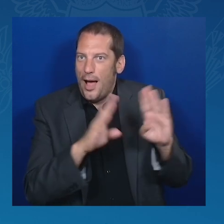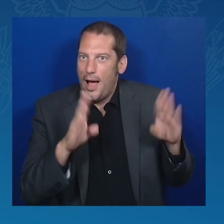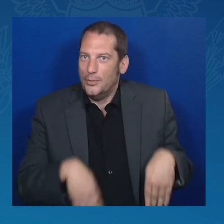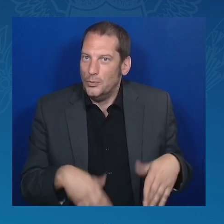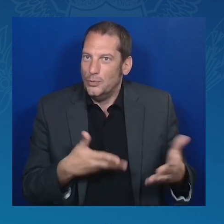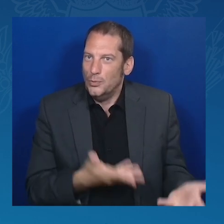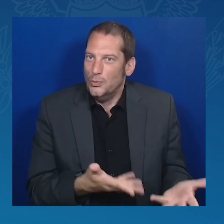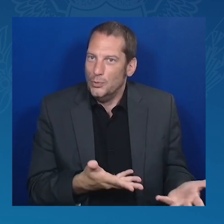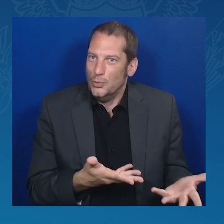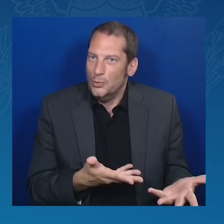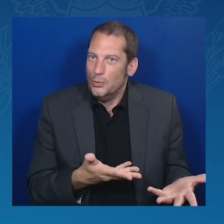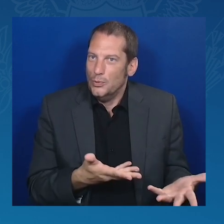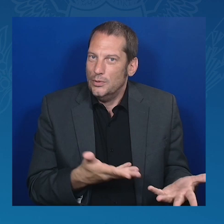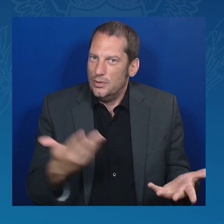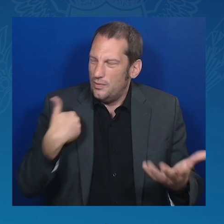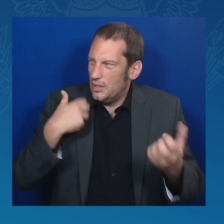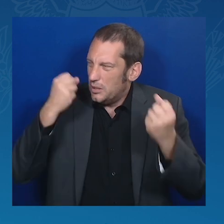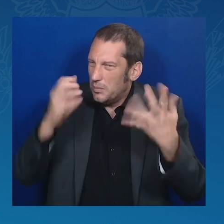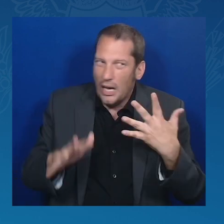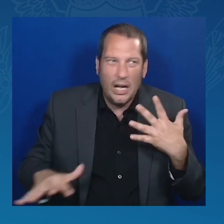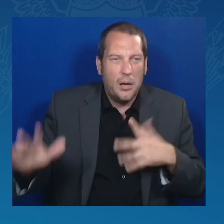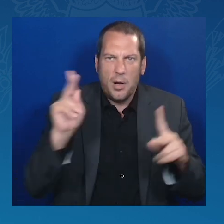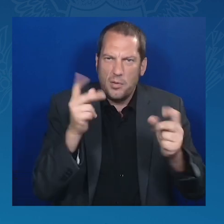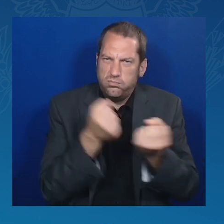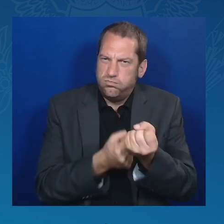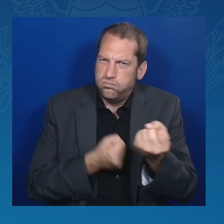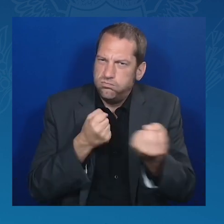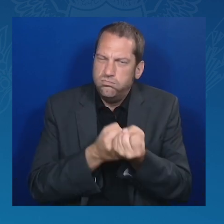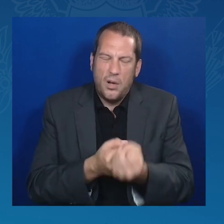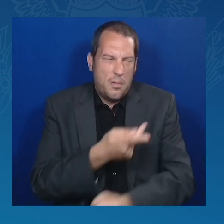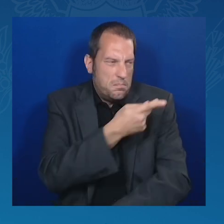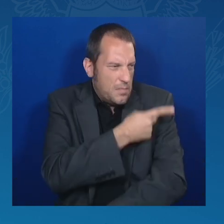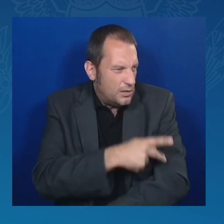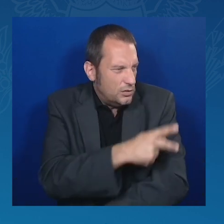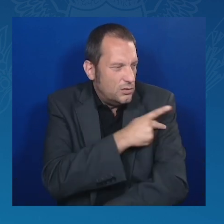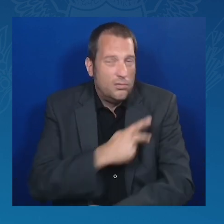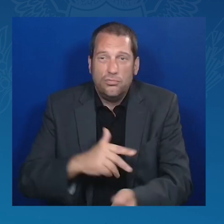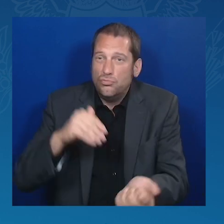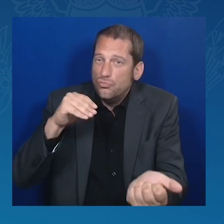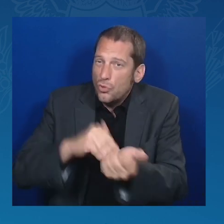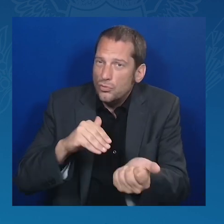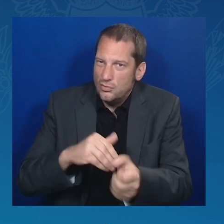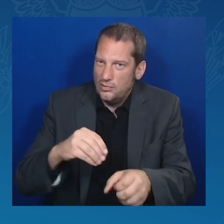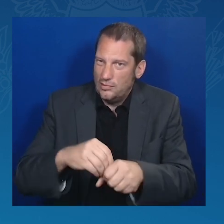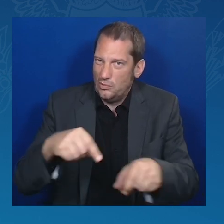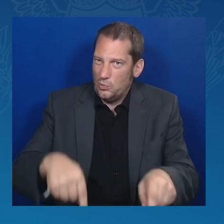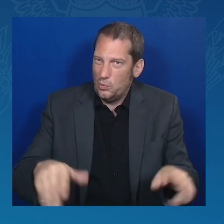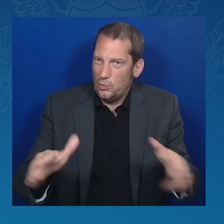to recognize the incredible efforts of you all. I would like to give a shout out to some of the organizers and providers here with us today.